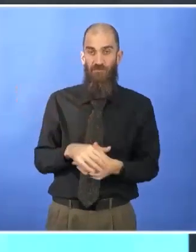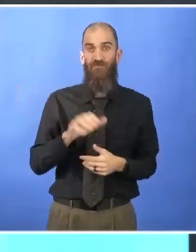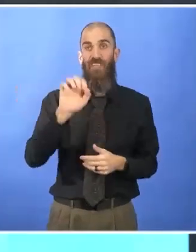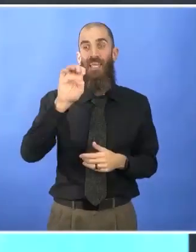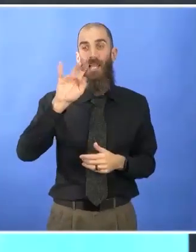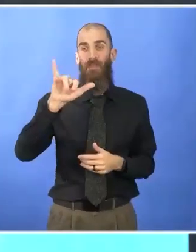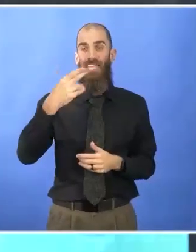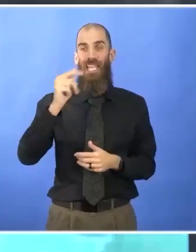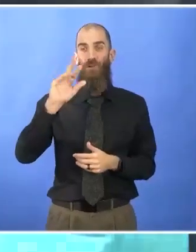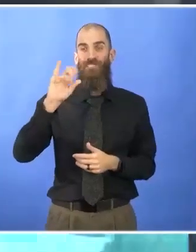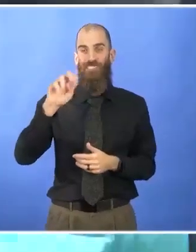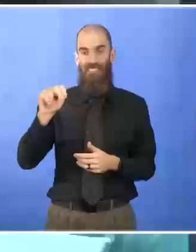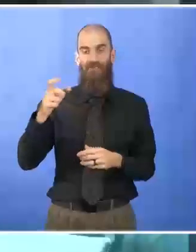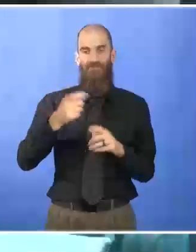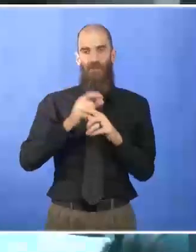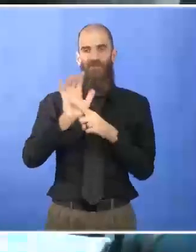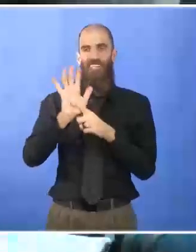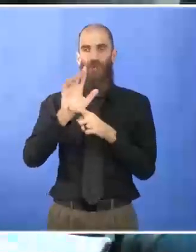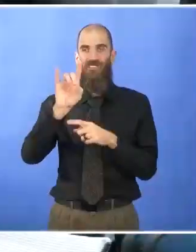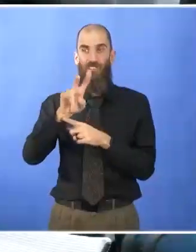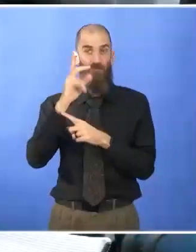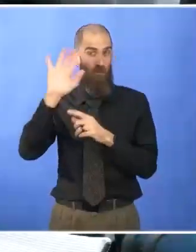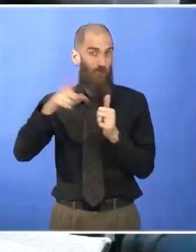THANKS, HOLLY. THANK YOU, CHAIRWOMAN AND